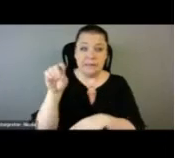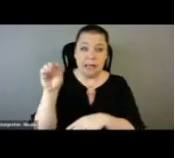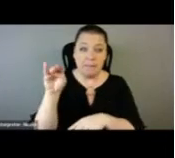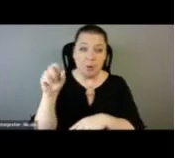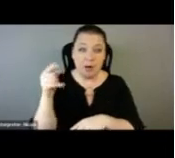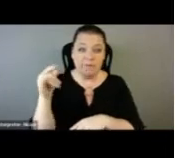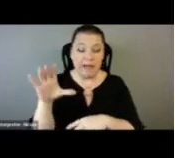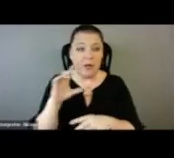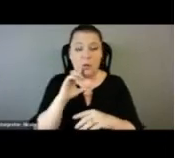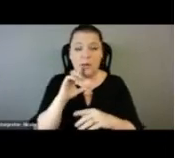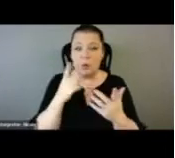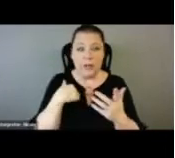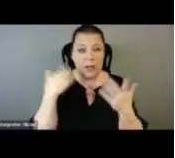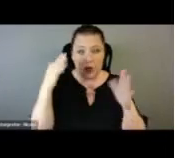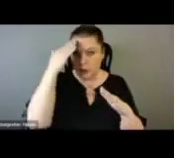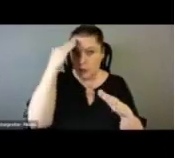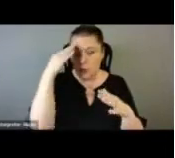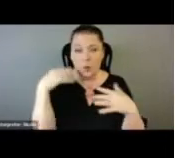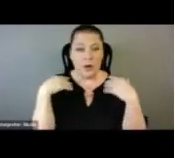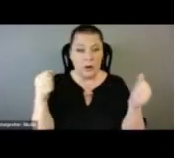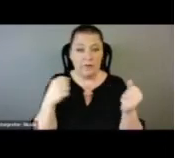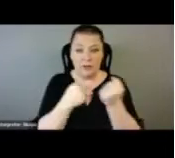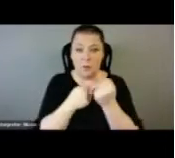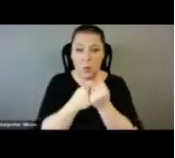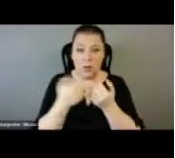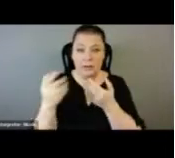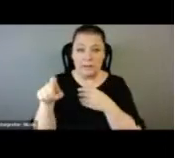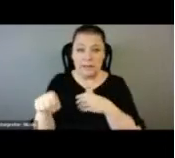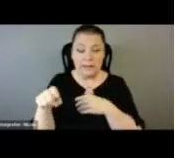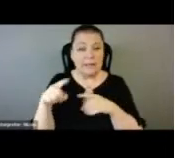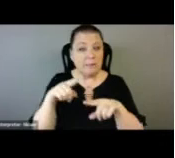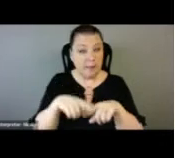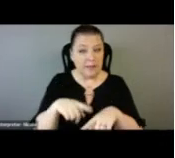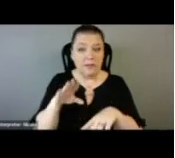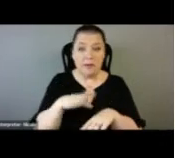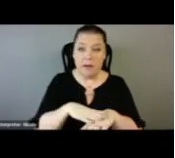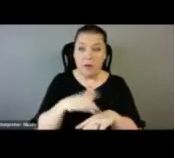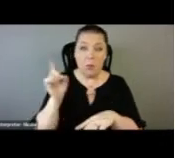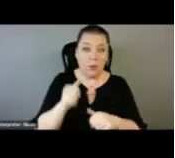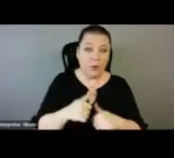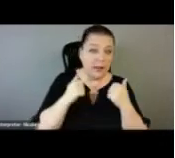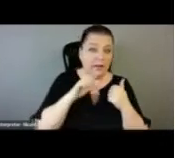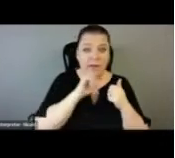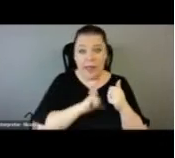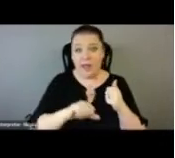know that recovery support service needs are different by demographic. So age, race, location, length of time in